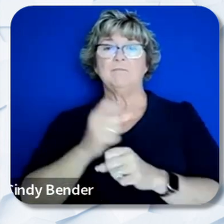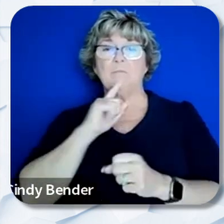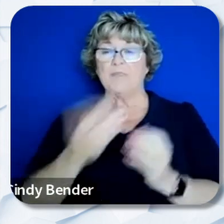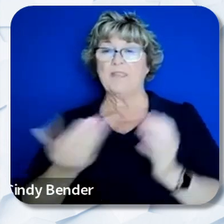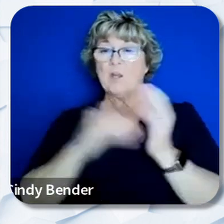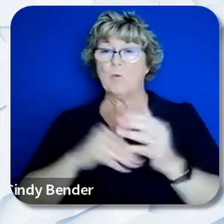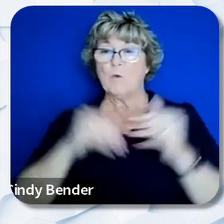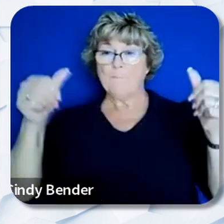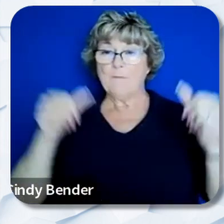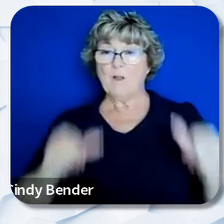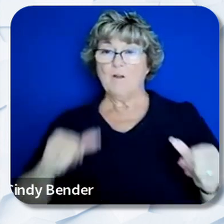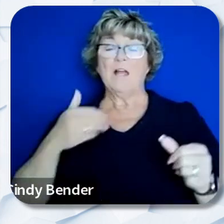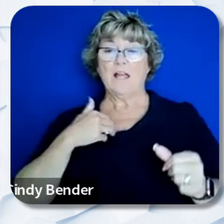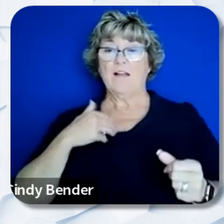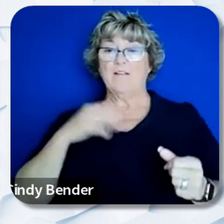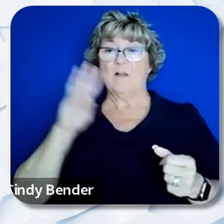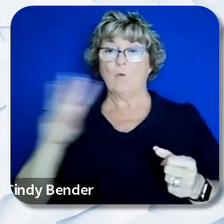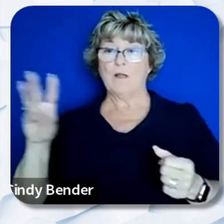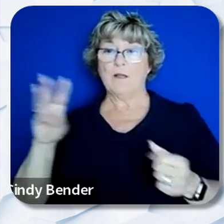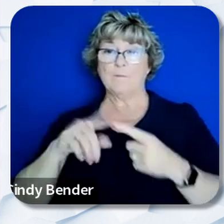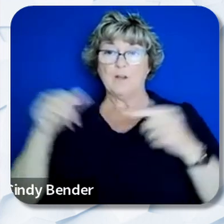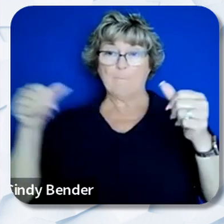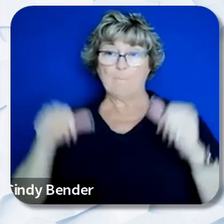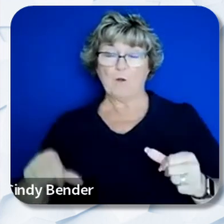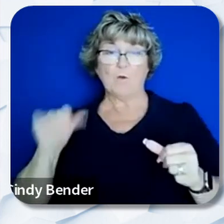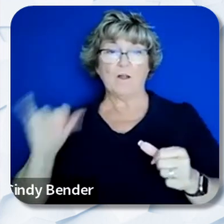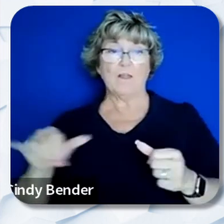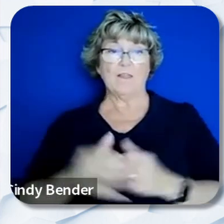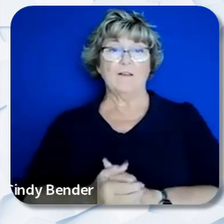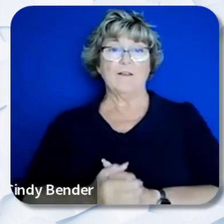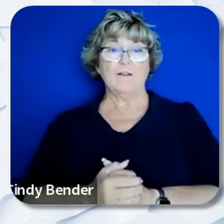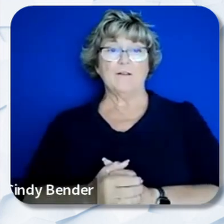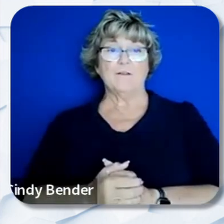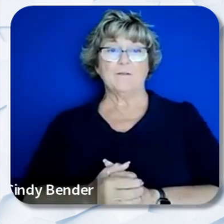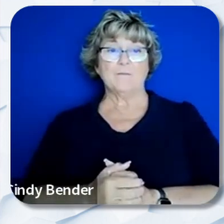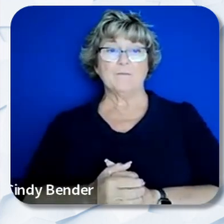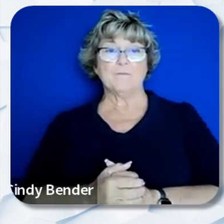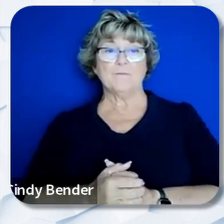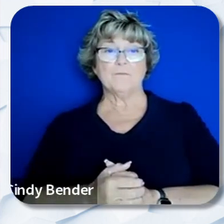do have a website that posts this information as well. And I'm going to leave this up here